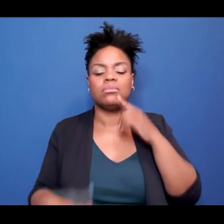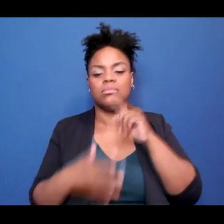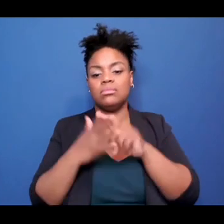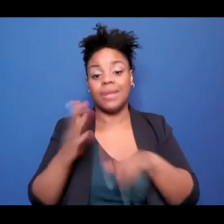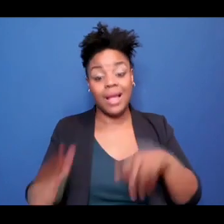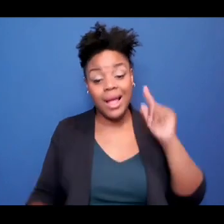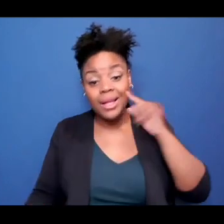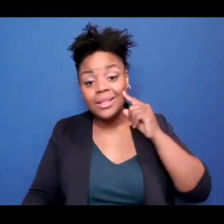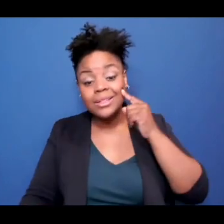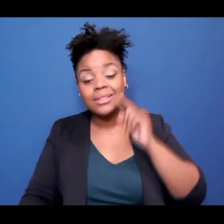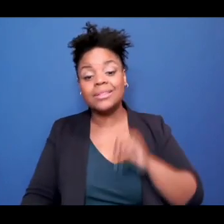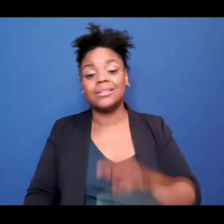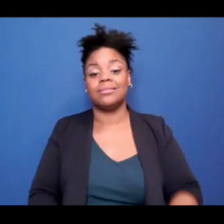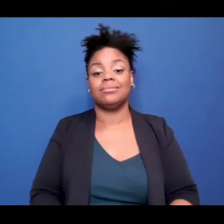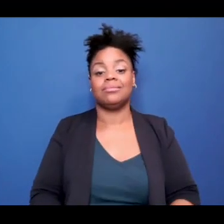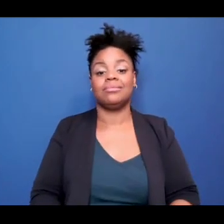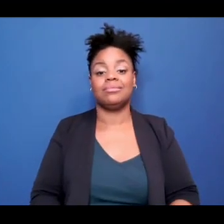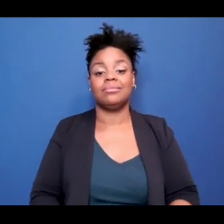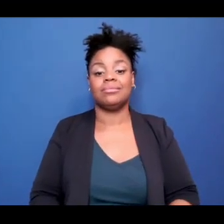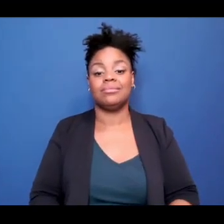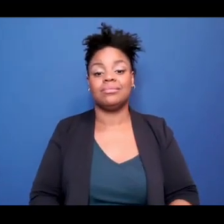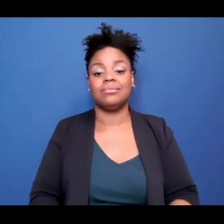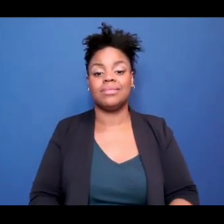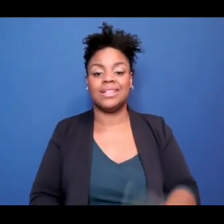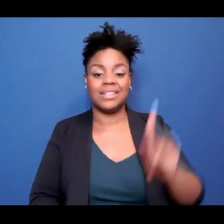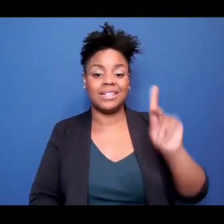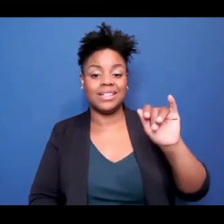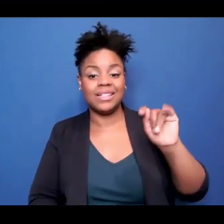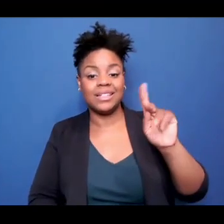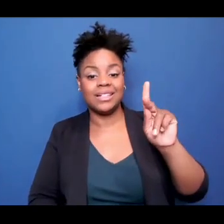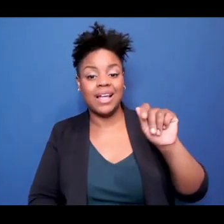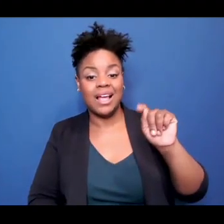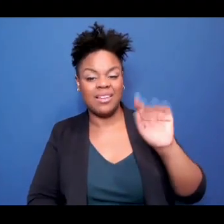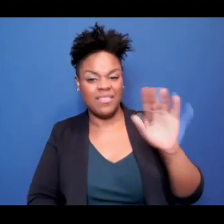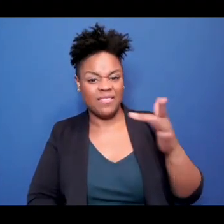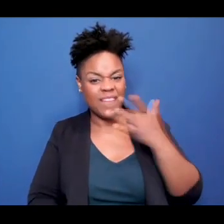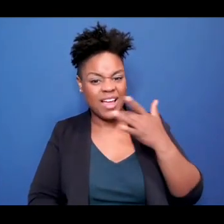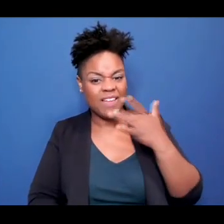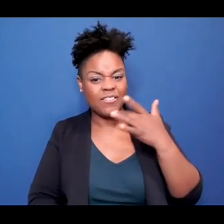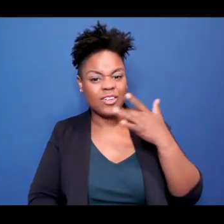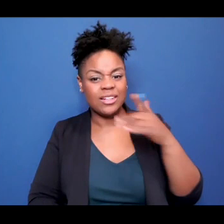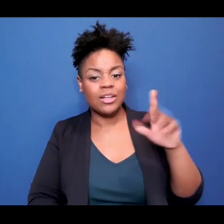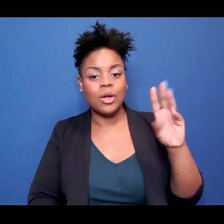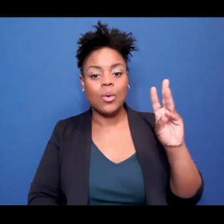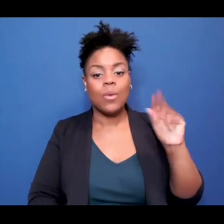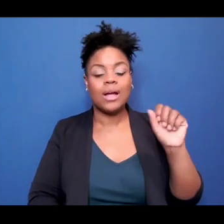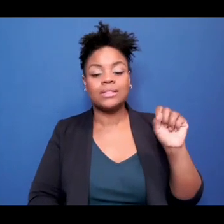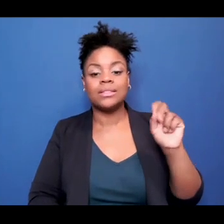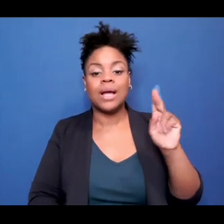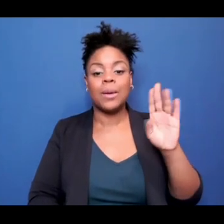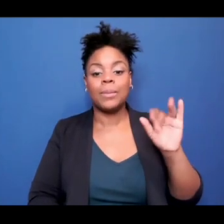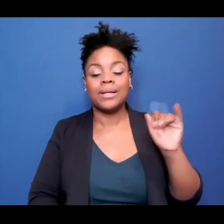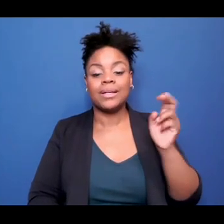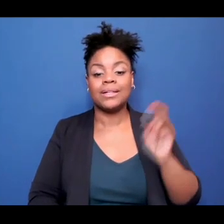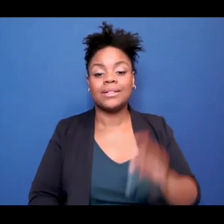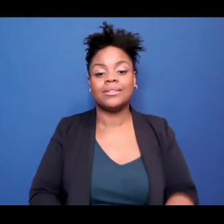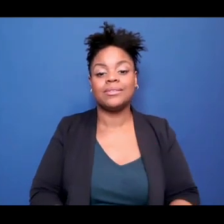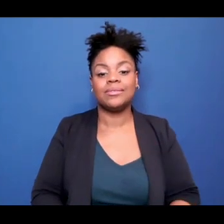KIND OF KIT CAT CANDY BARS, APPARENTLY THE ONE THERE ON THE TOP WAS WASABI FLAVORED KITKAT,